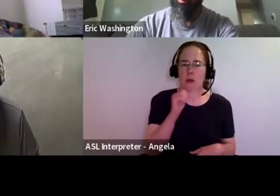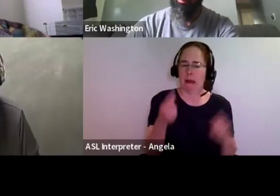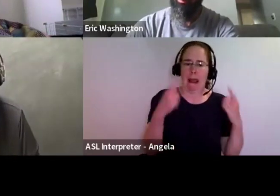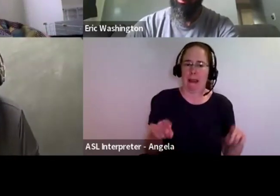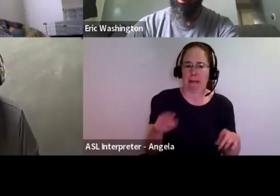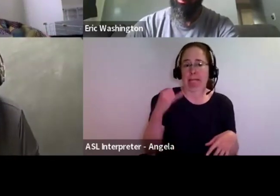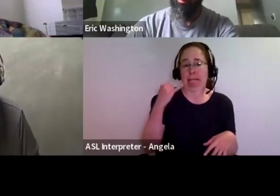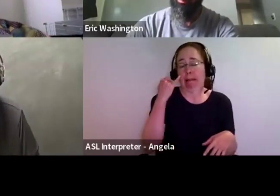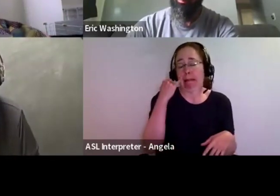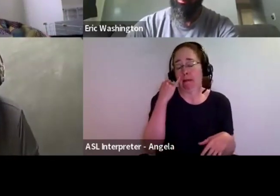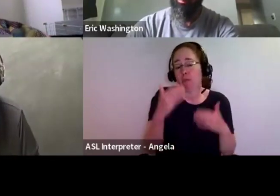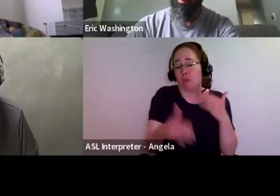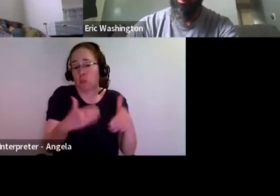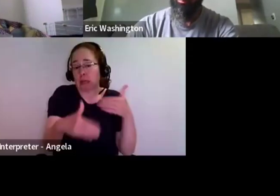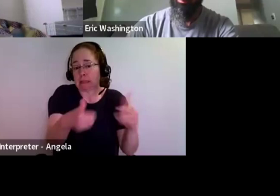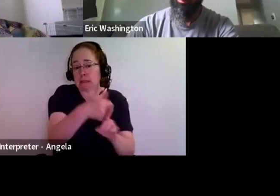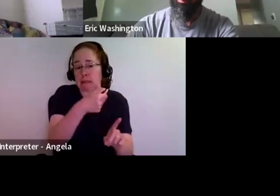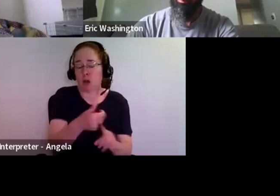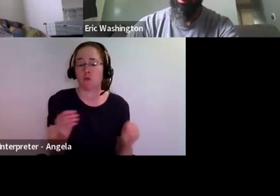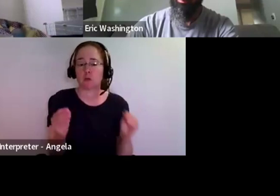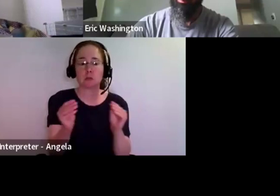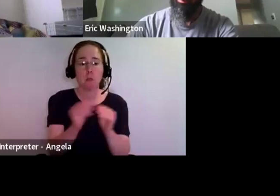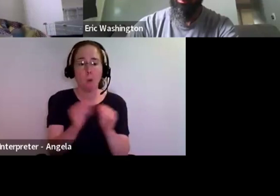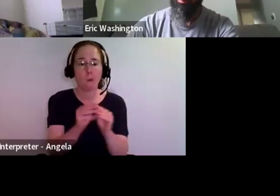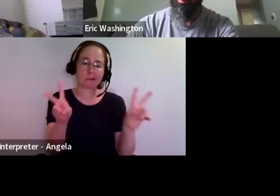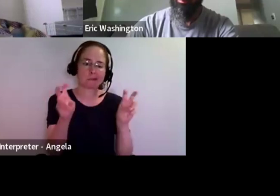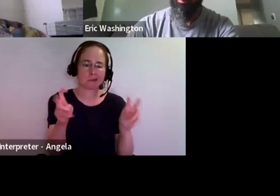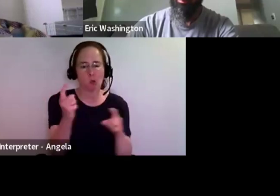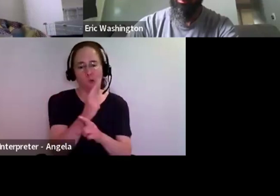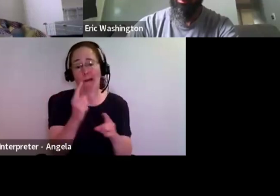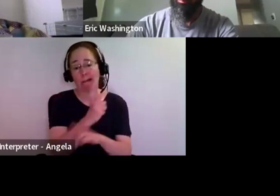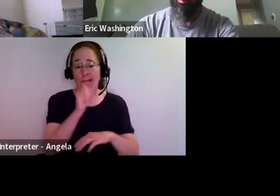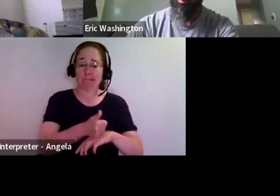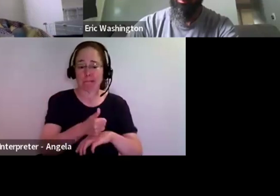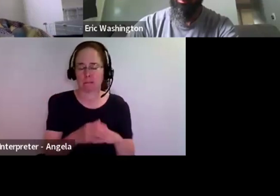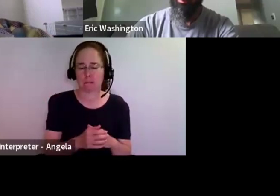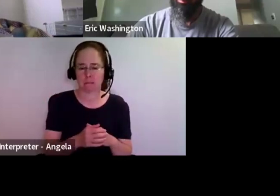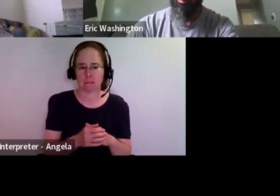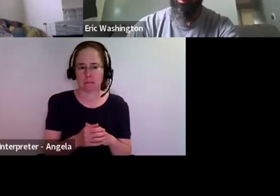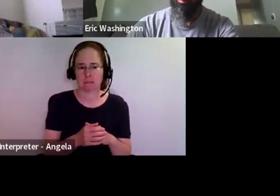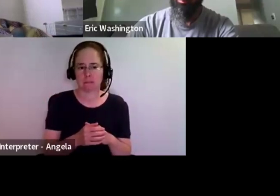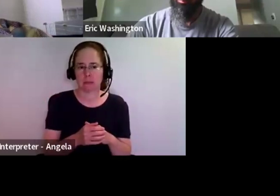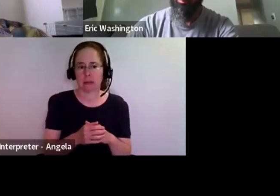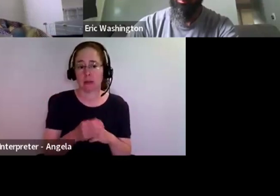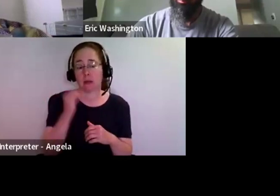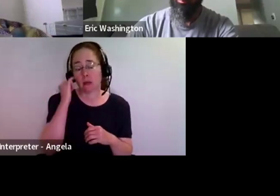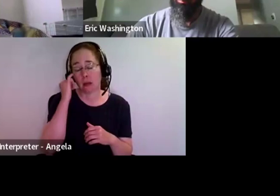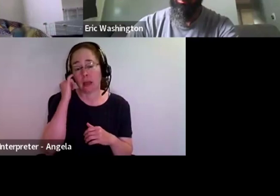like, you know, done, quote, unquote, correctly. So whatever they did, if they did do anything. I don't know. I don't